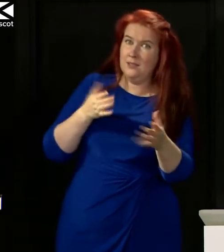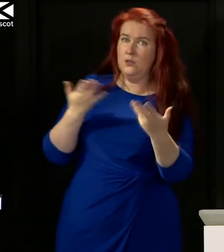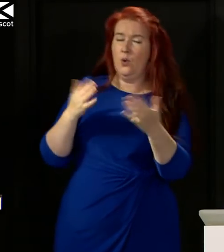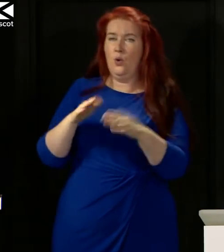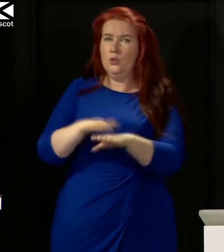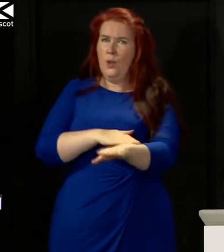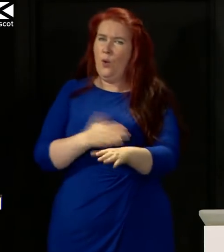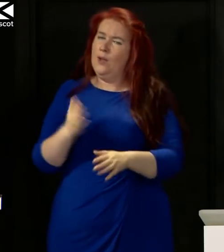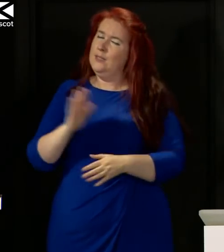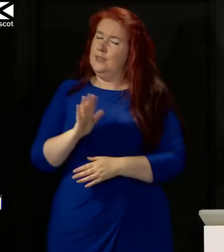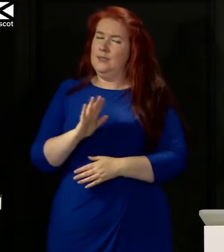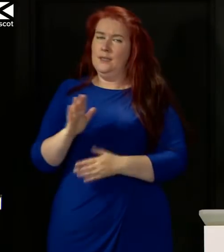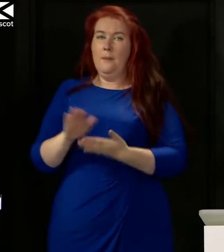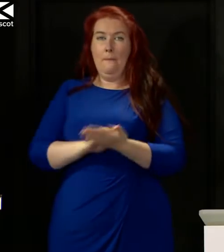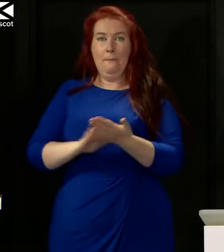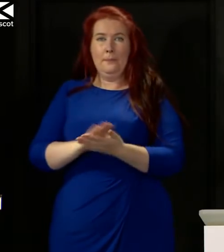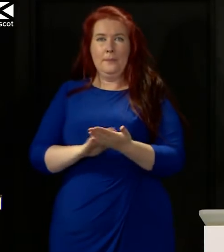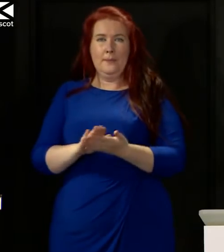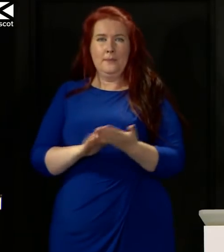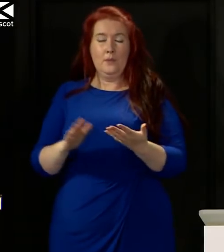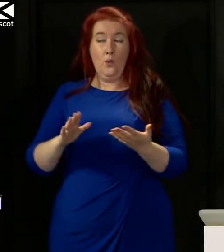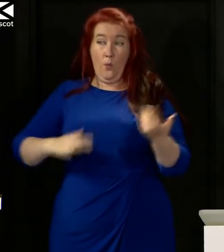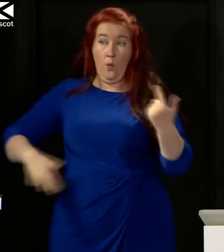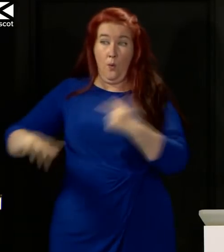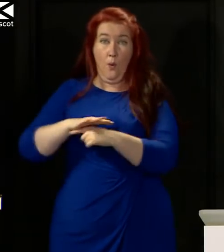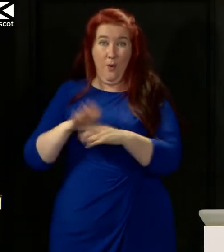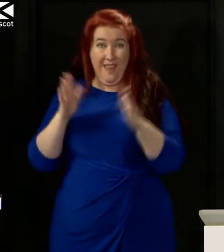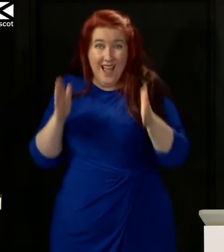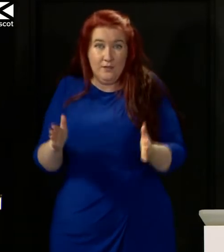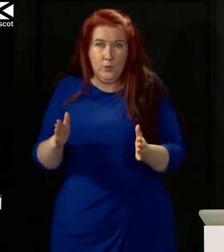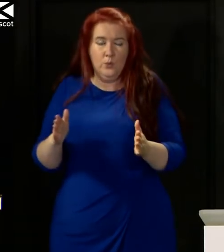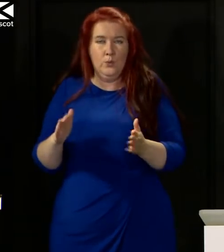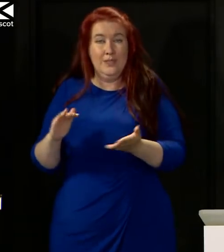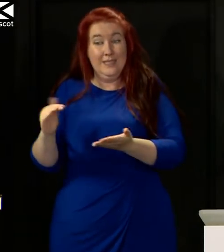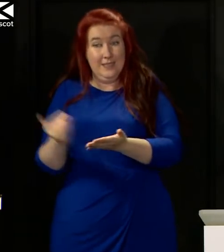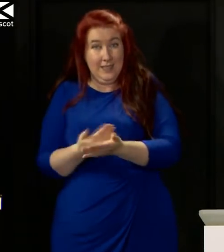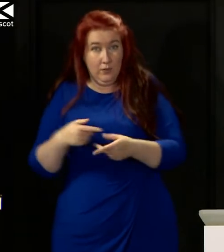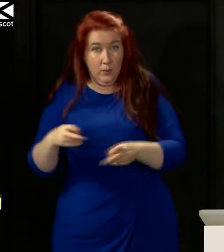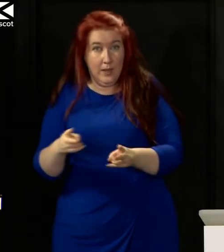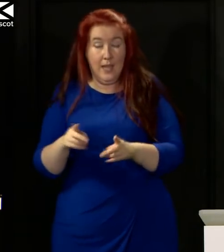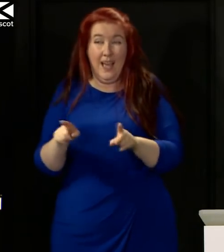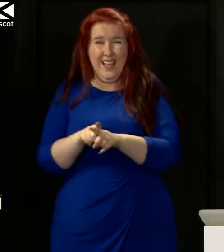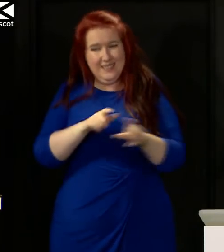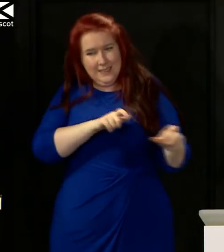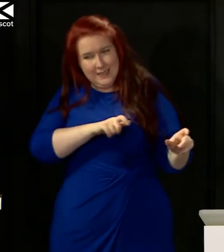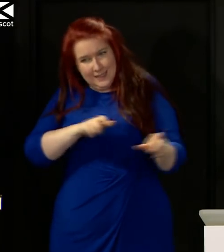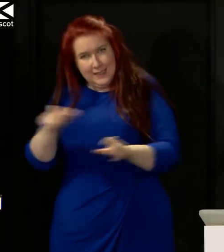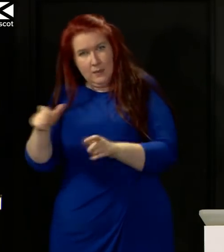And that means all of us have to safely and sustainably get the economy reopen. For me